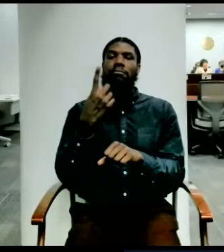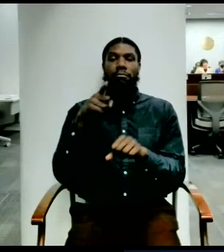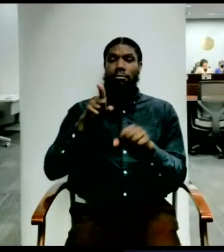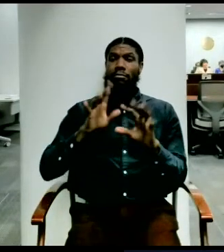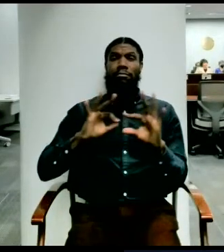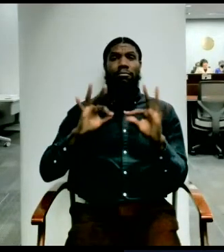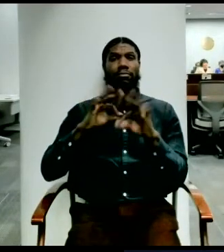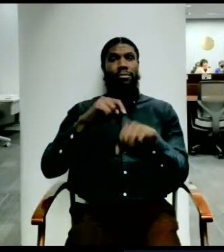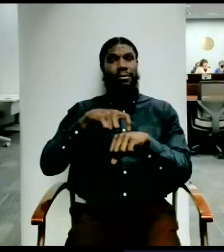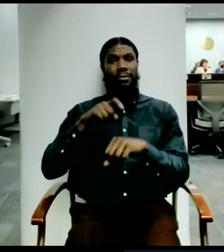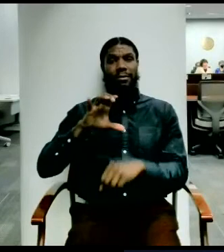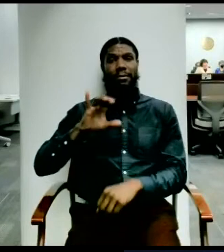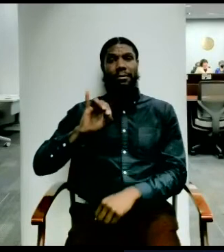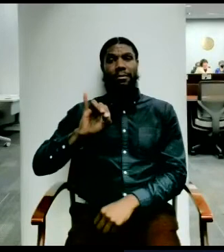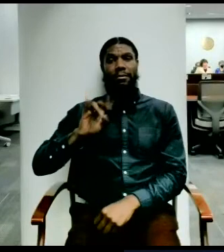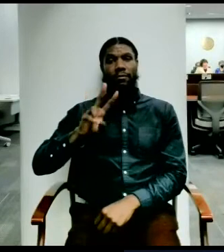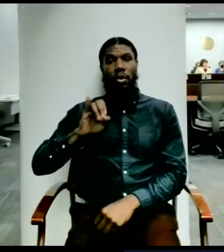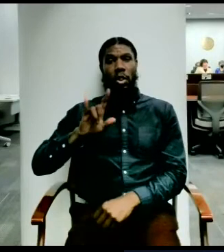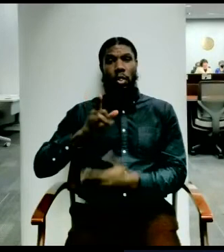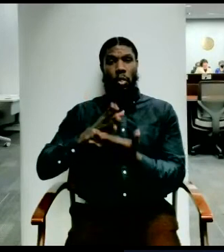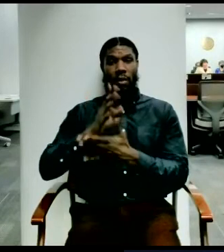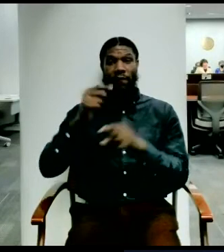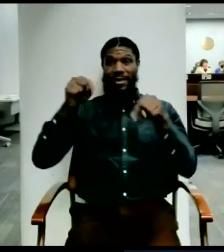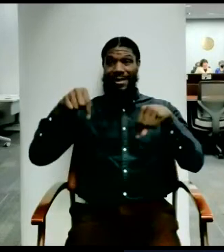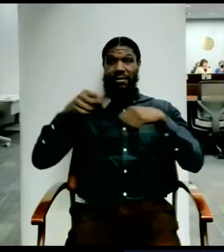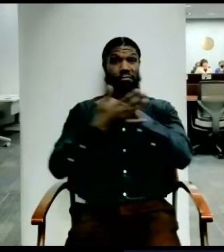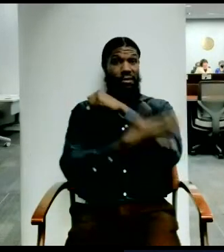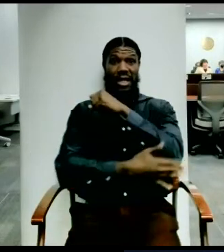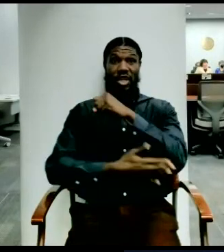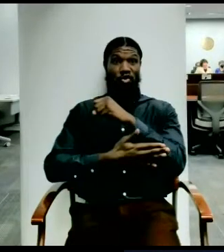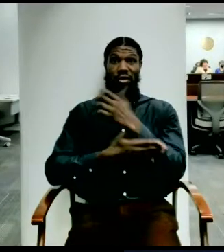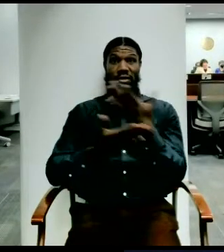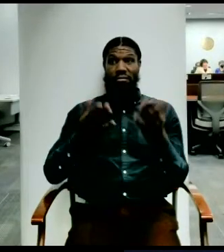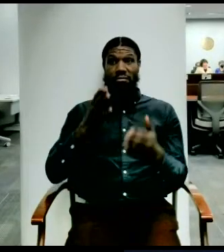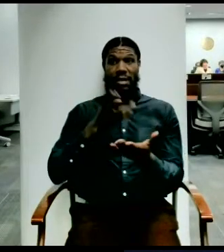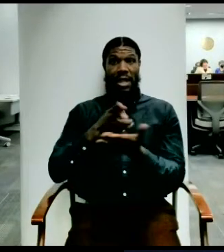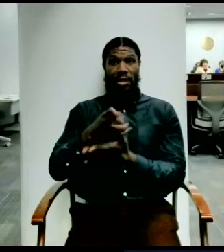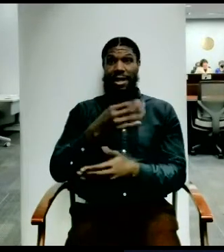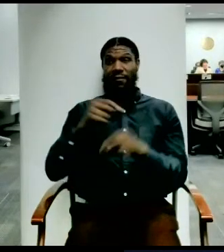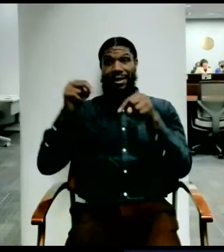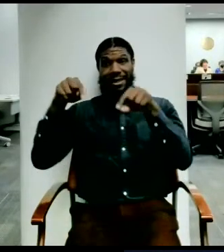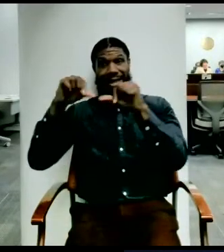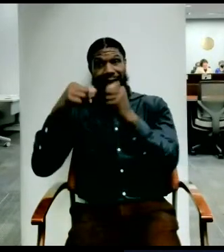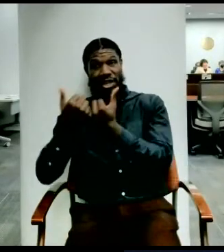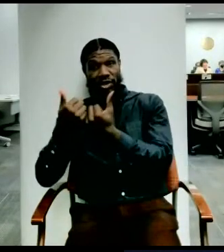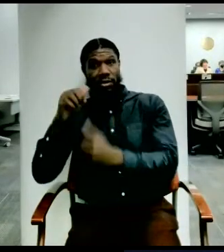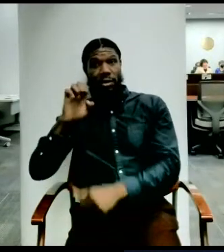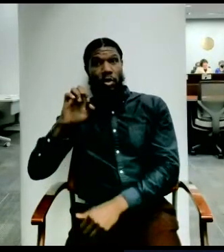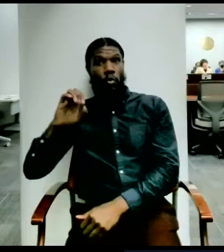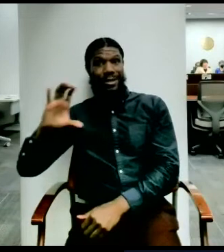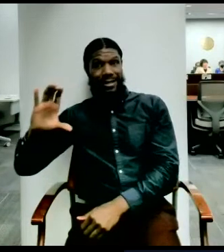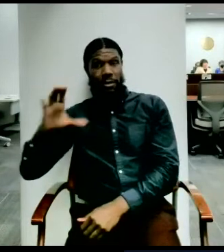for Civil Rights for this country frankly. And for this agency. And what we are striving to